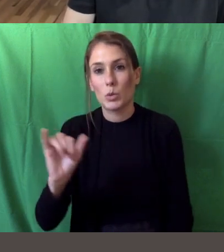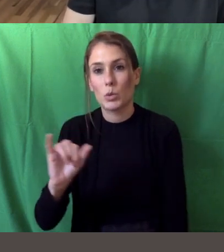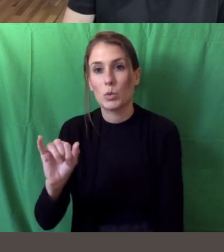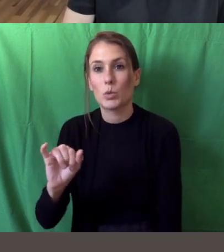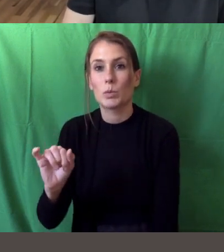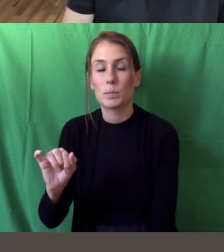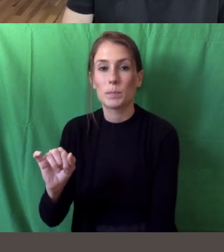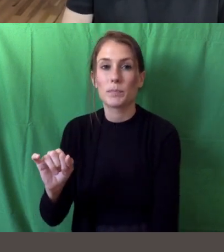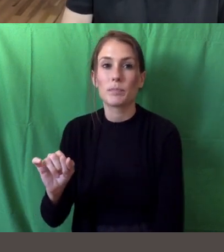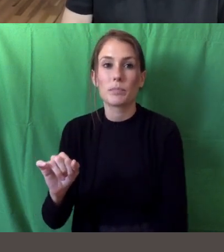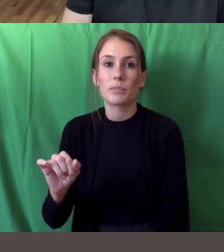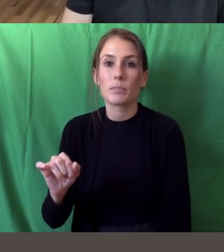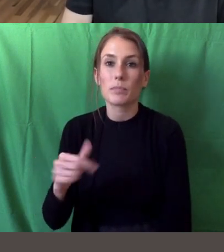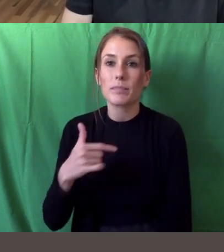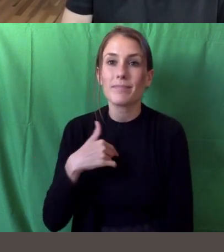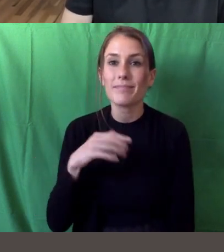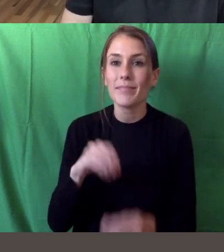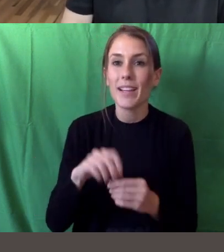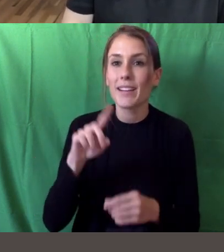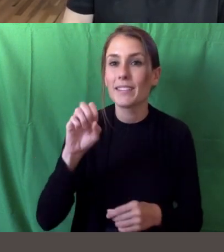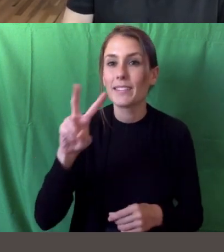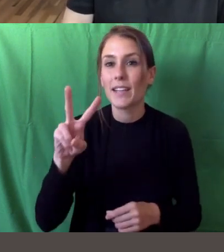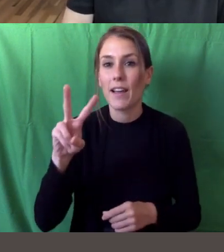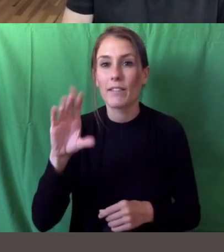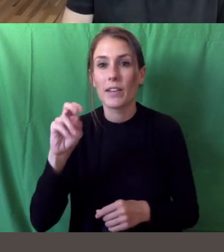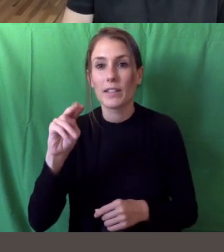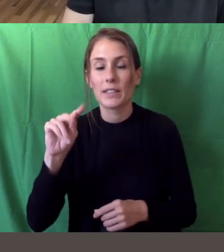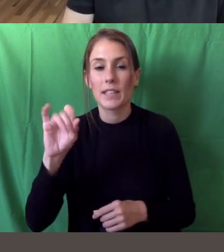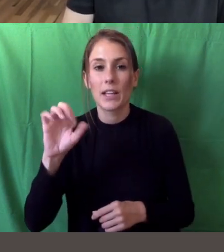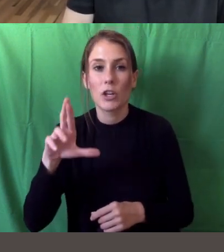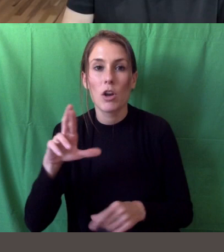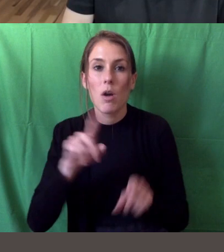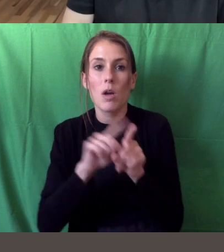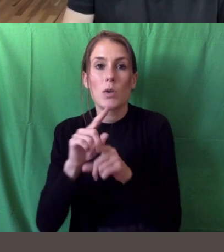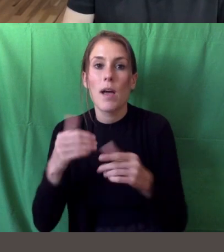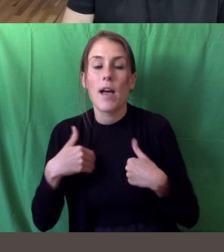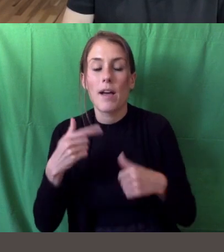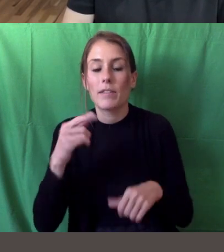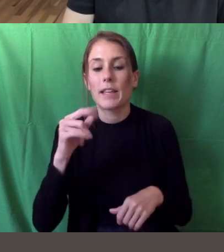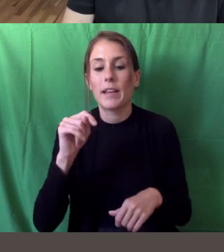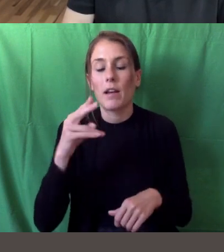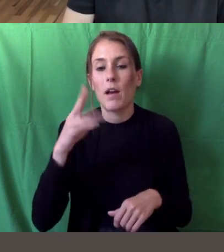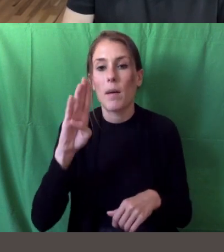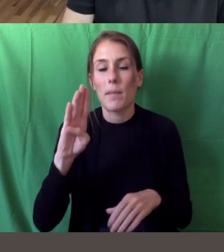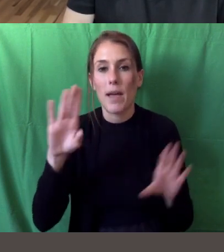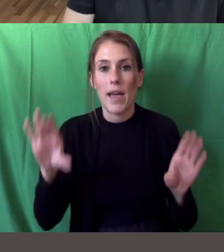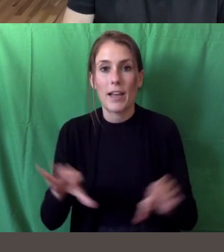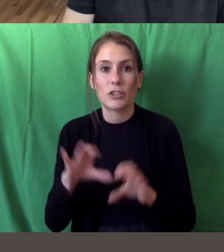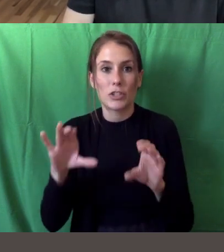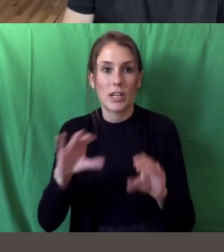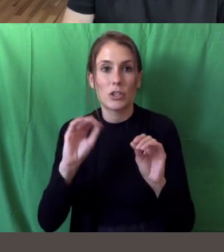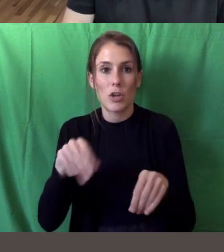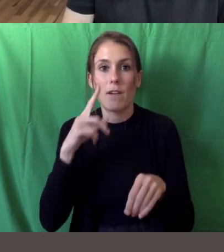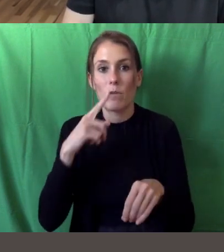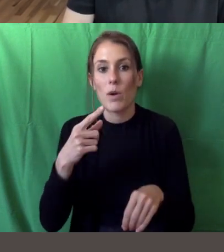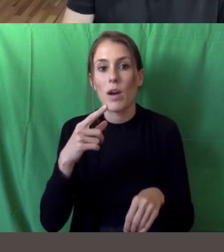Cool. I'm in a dev container. I also have the GitHub Actions extension installed for VS Code, which means